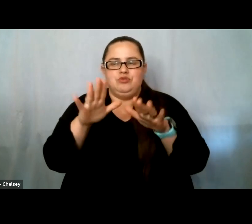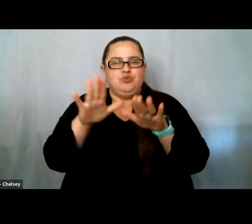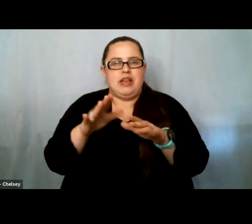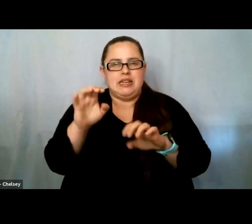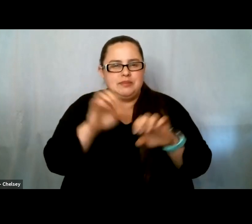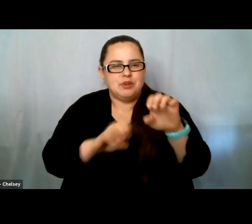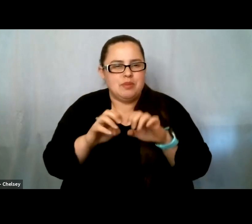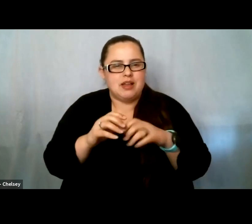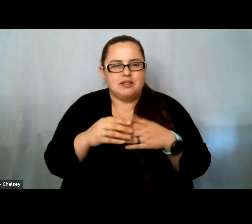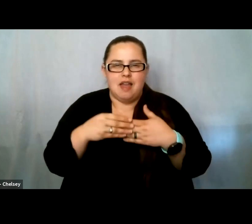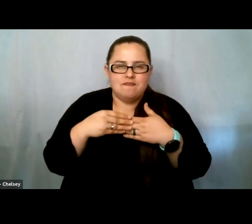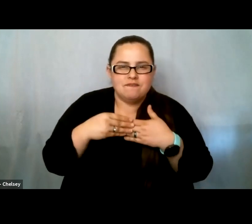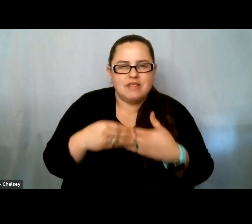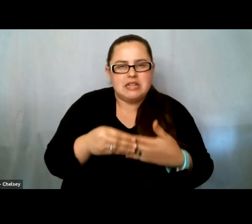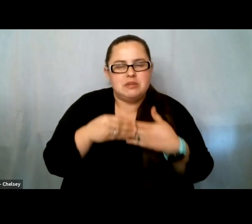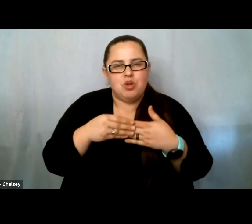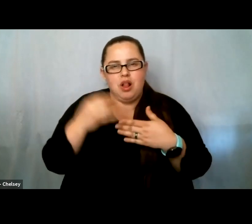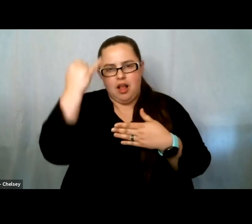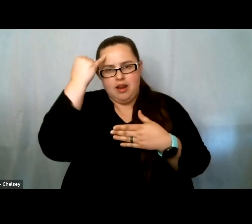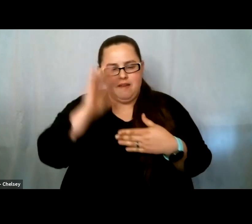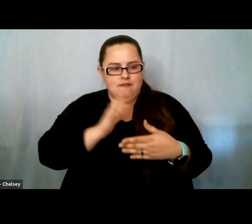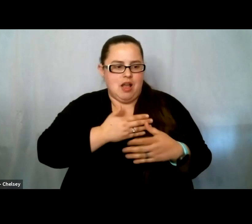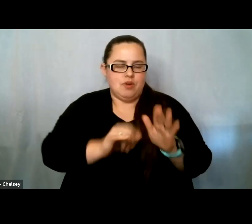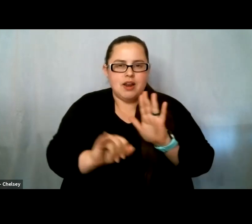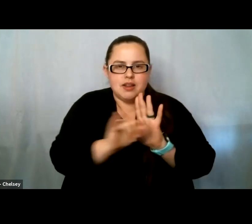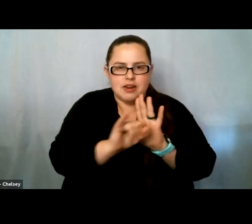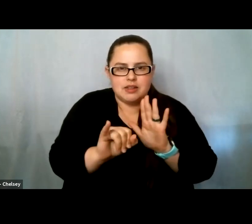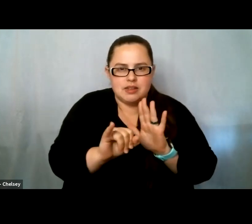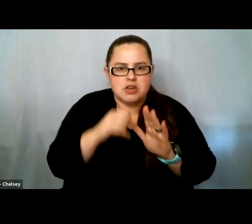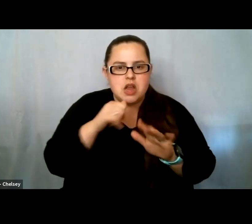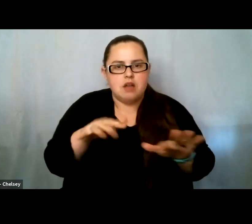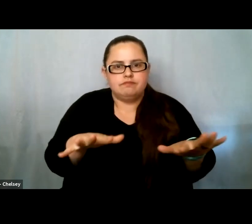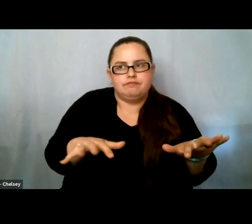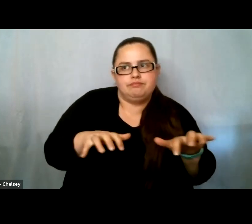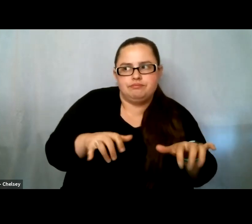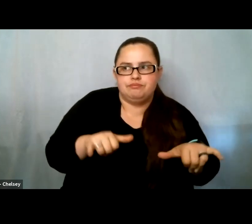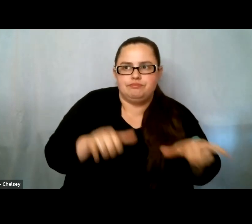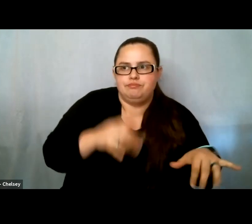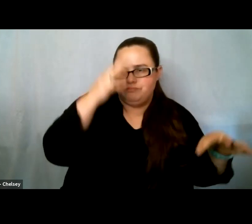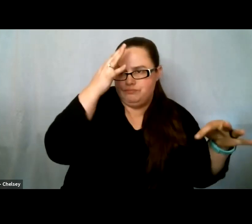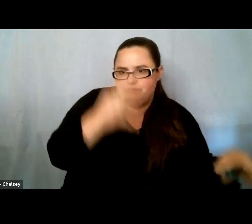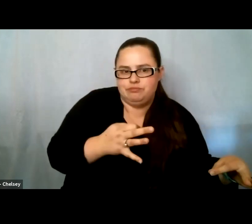flexible idea of what our identity is not a frozen identity of somebody like me, frankly,